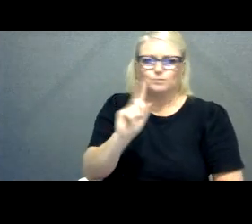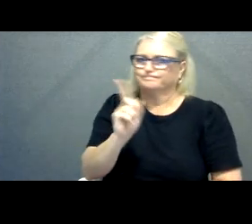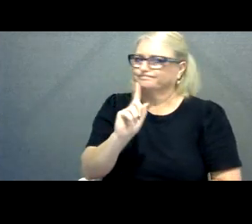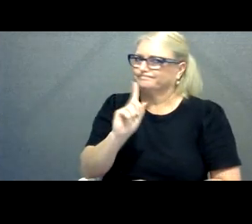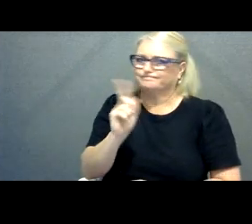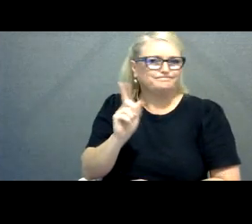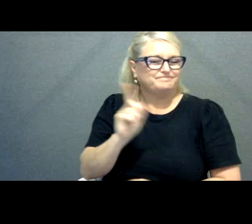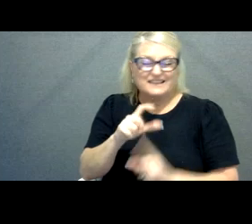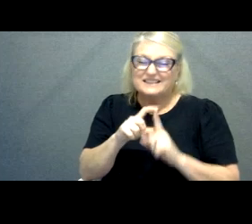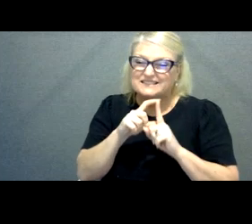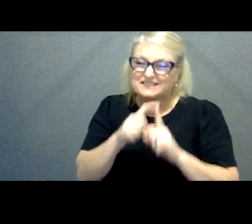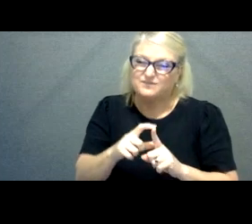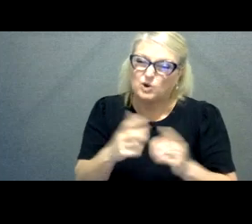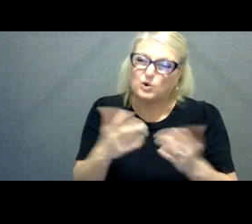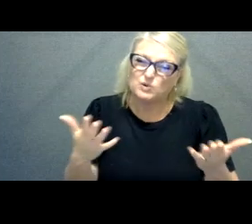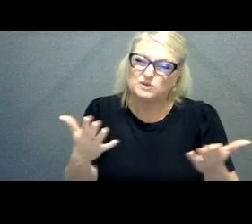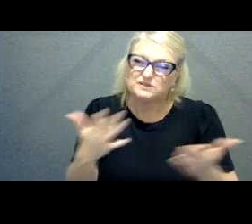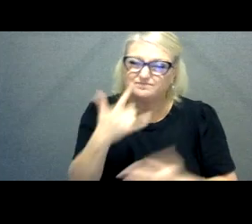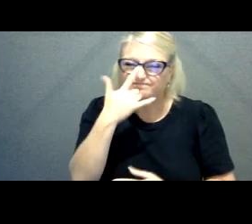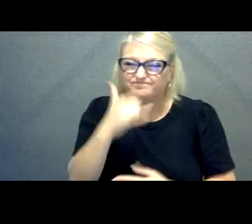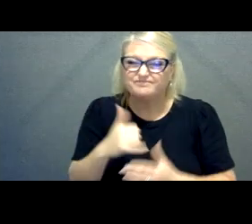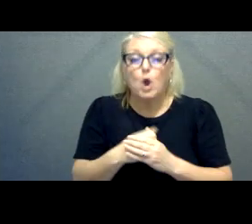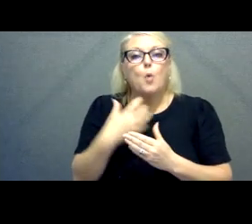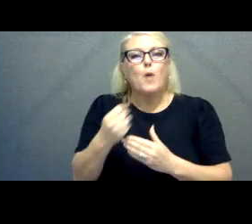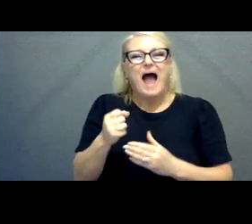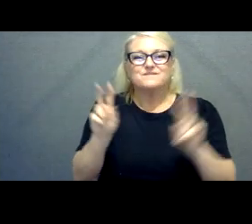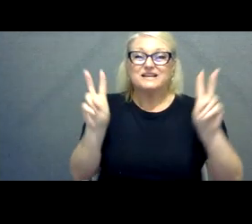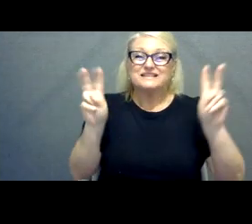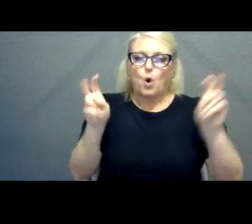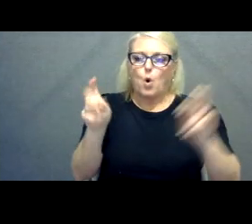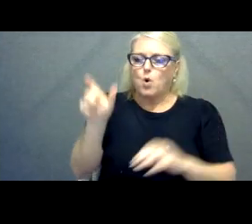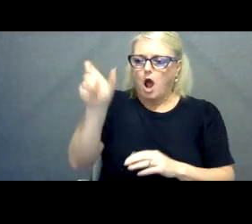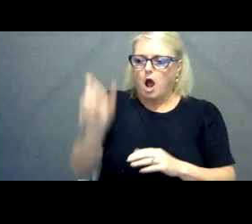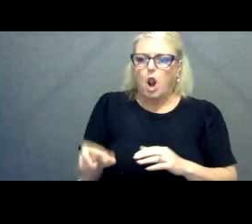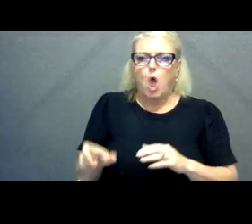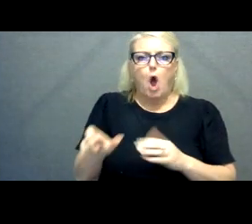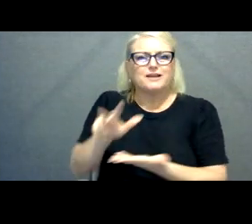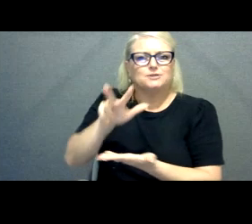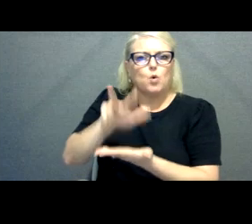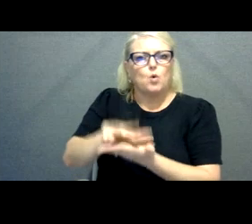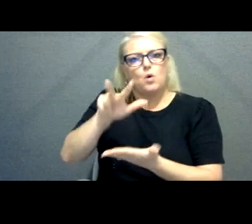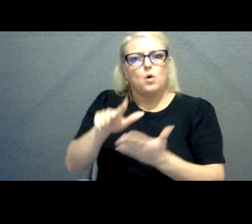we do have a Client Authority Form yeah um so if the if your client needs additional assistance